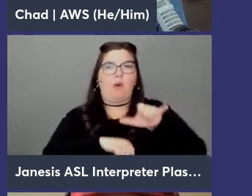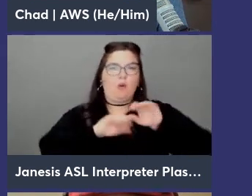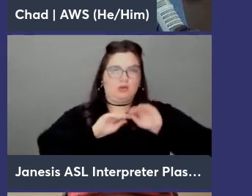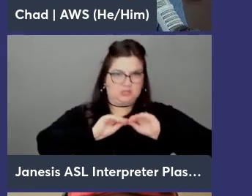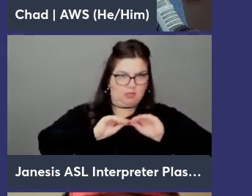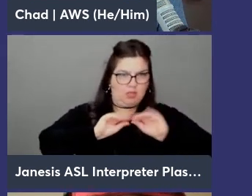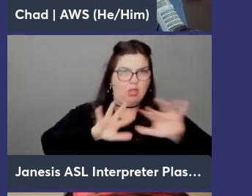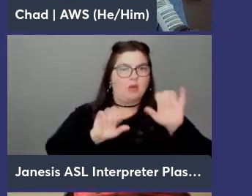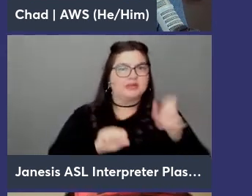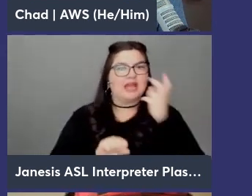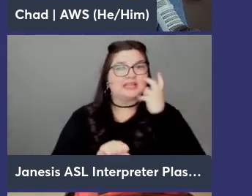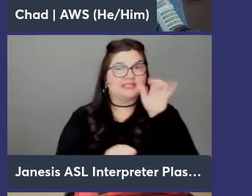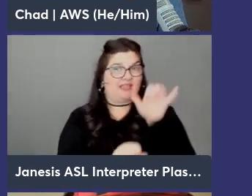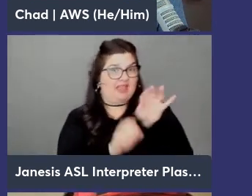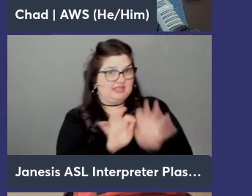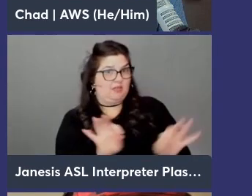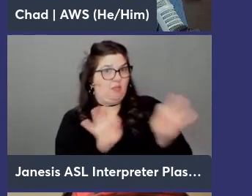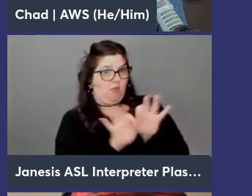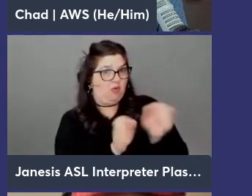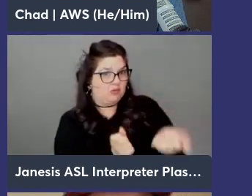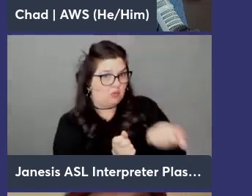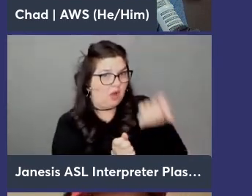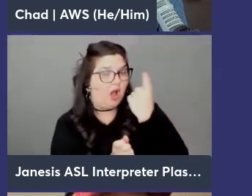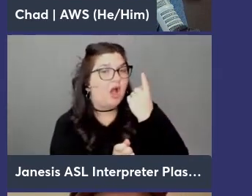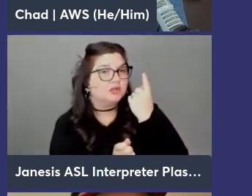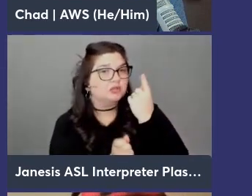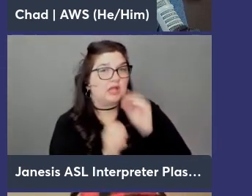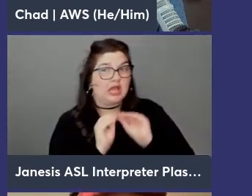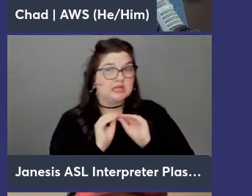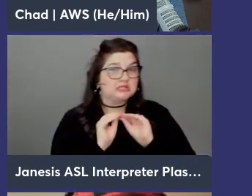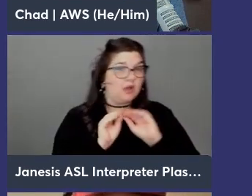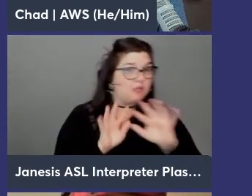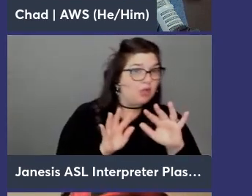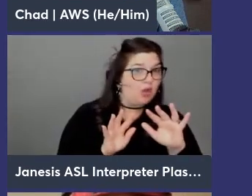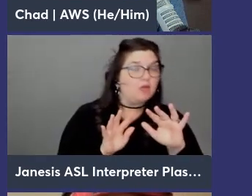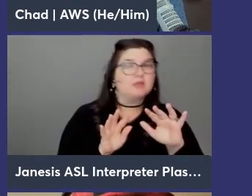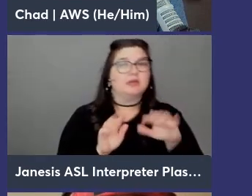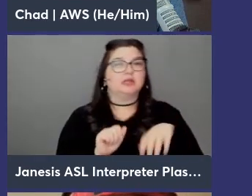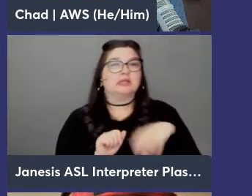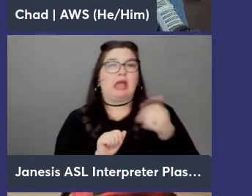So that's very important to understand, were there a deployment? Were there any code changes done?